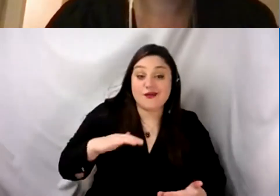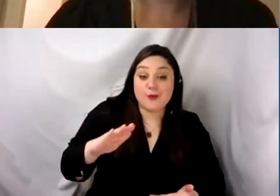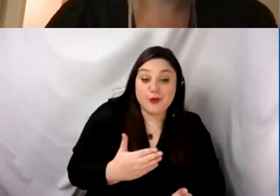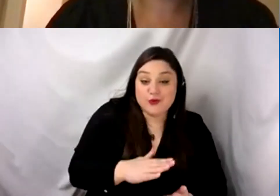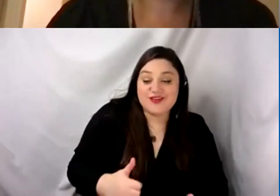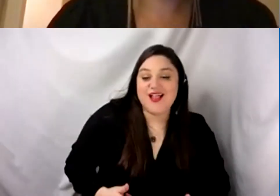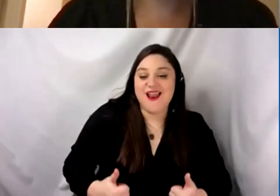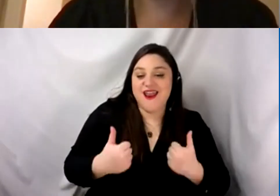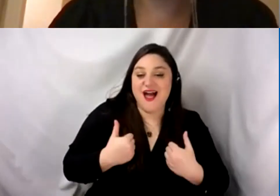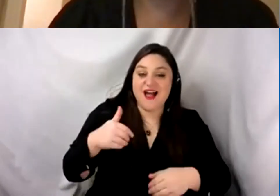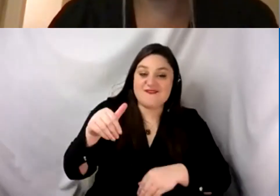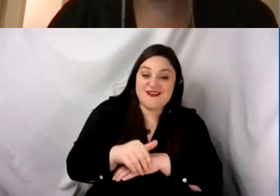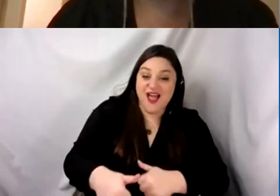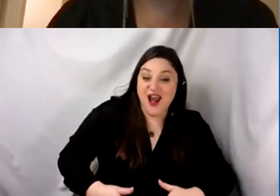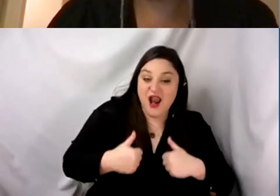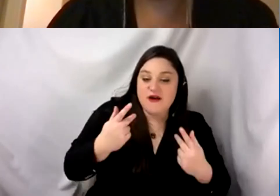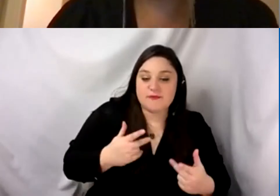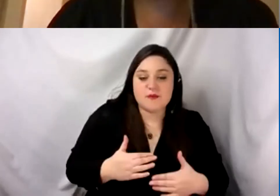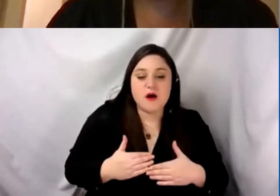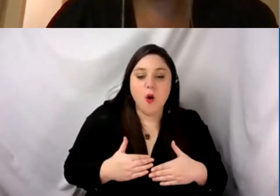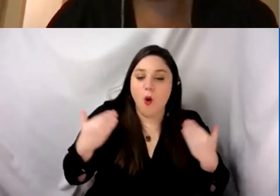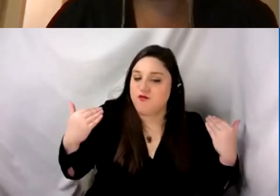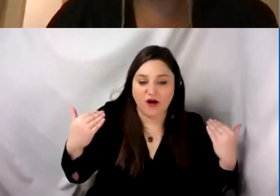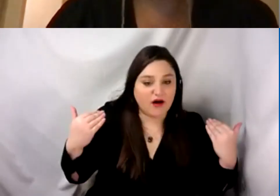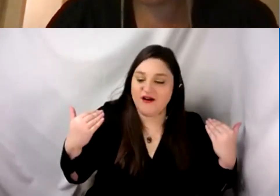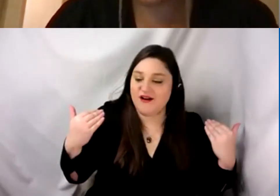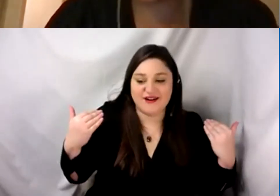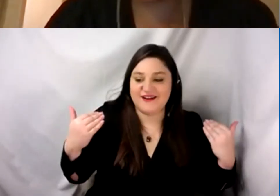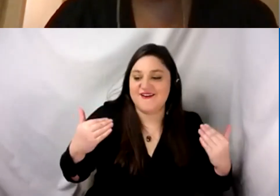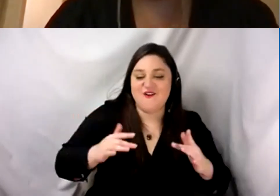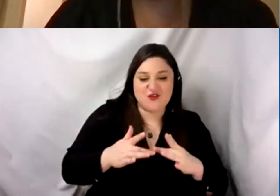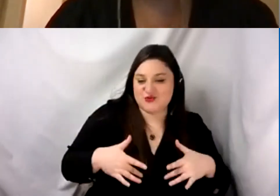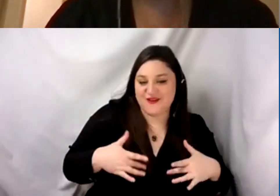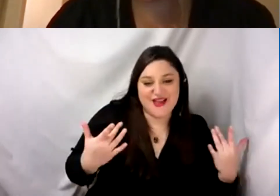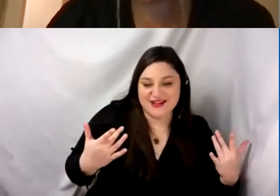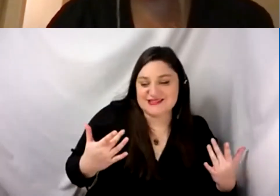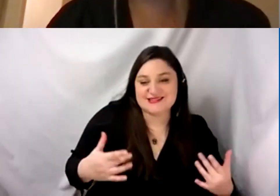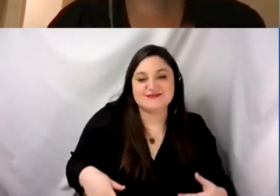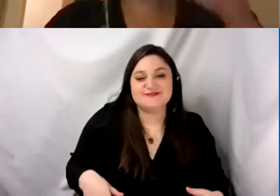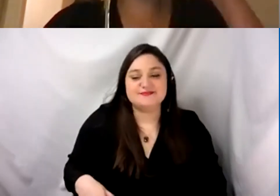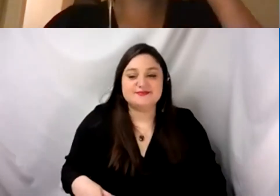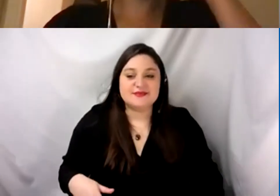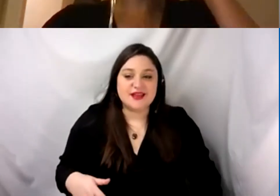are over virtual events. And that the value may come